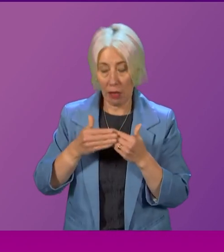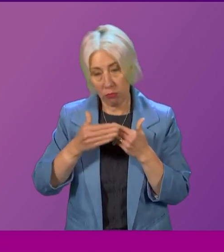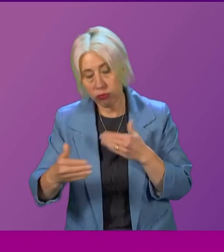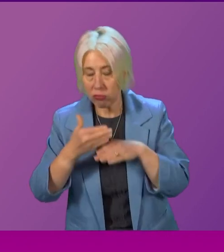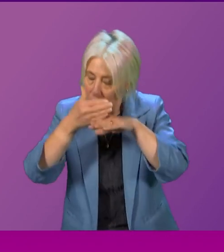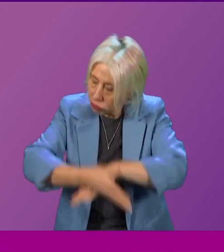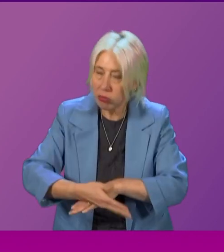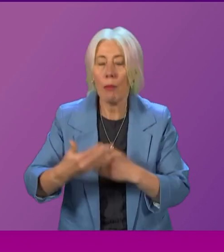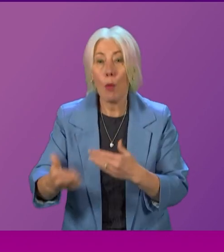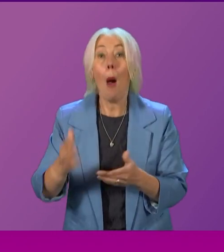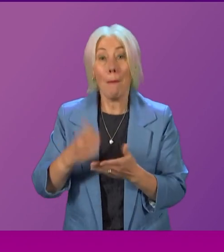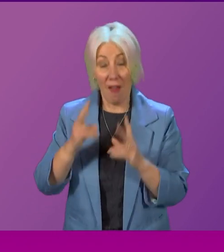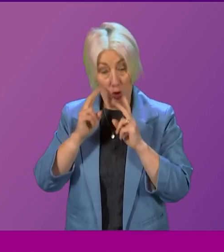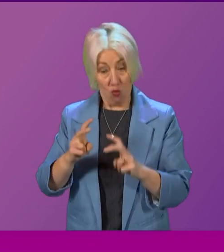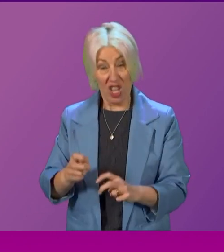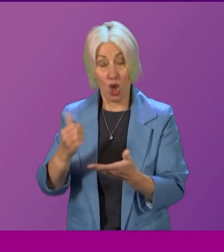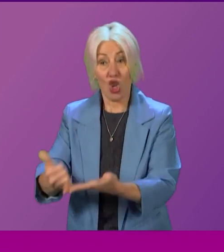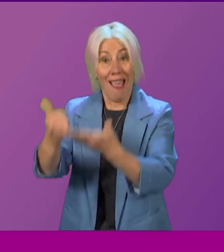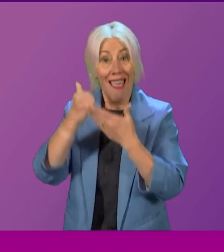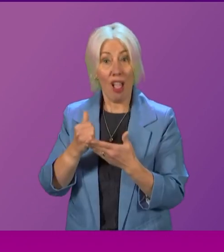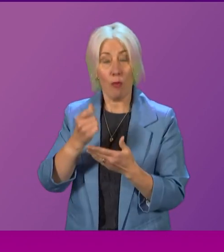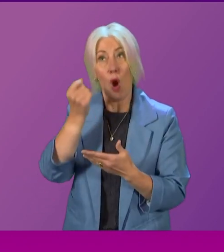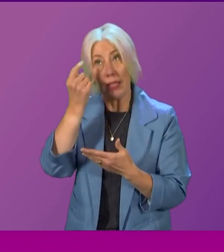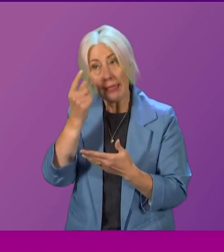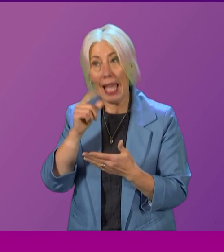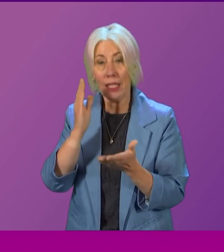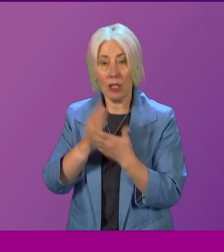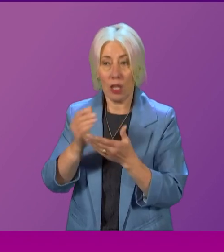Having research to underpin and inform that work is always important, so I will certainly